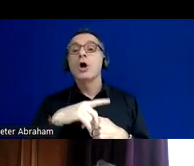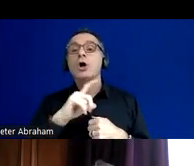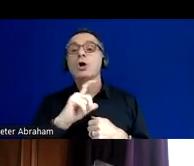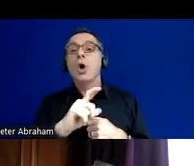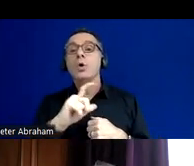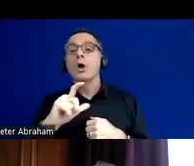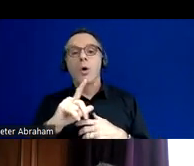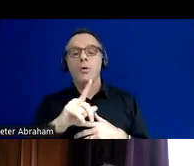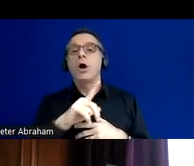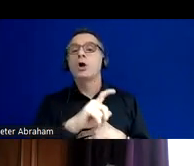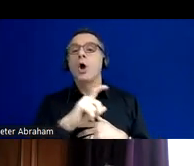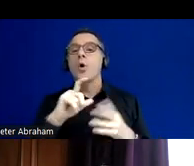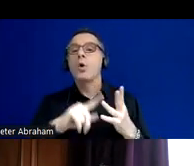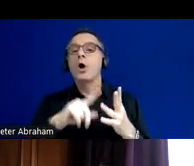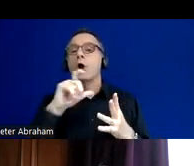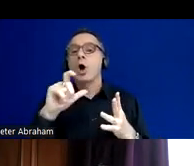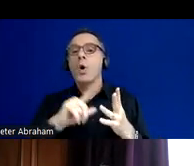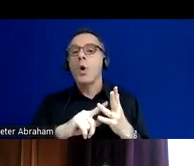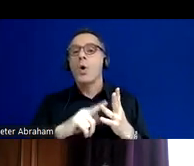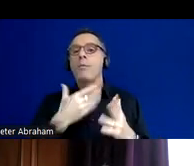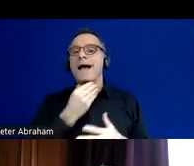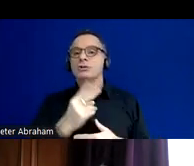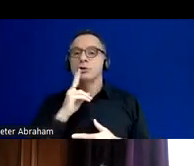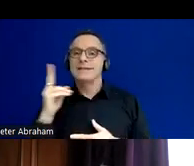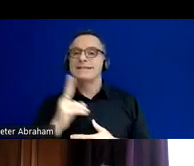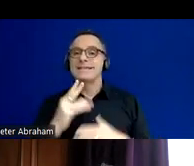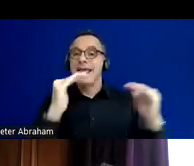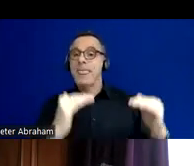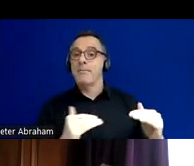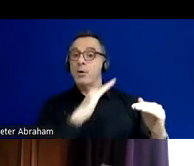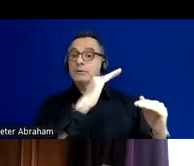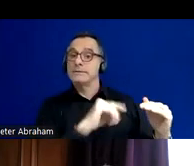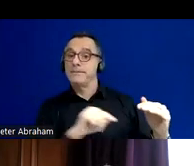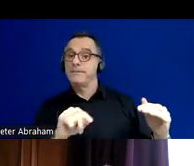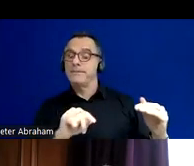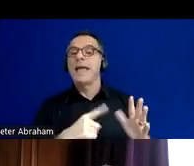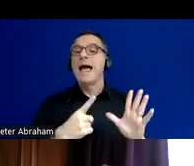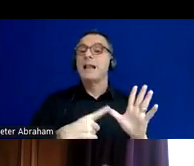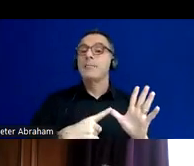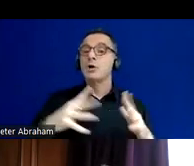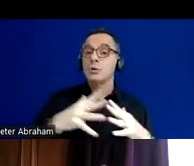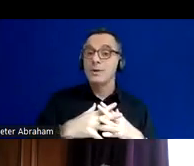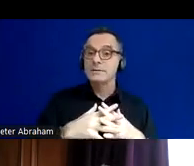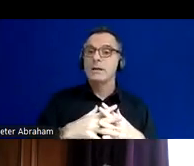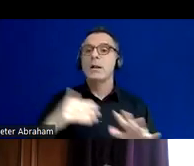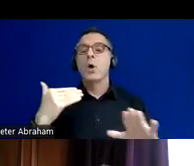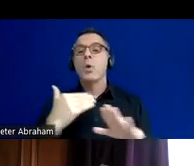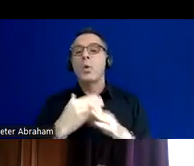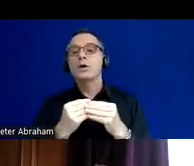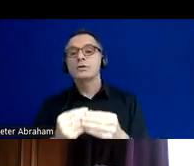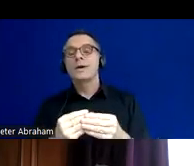the bottom of the page there. Videos by Alberta Whittle. We worked with material by Greer Lankton,